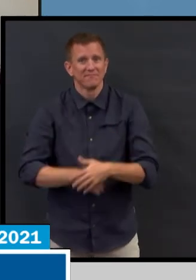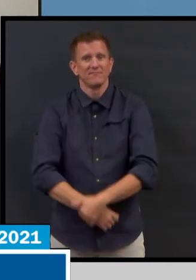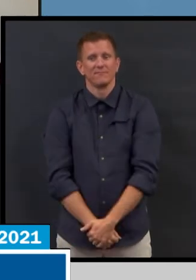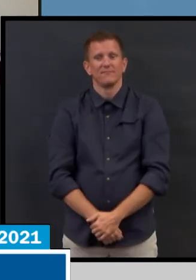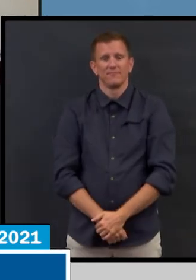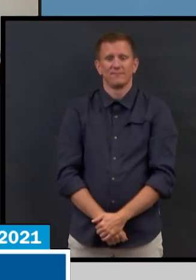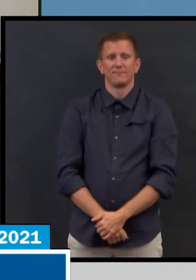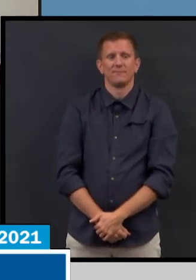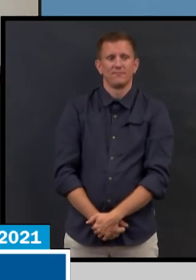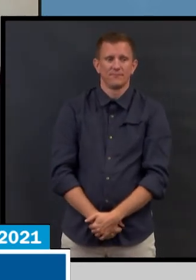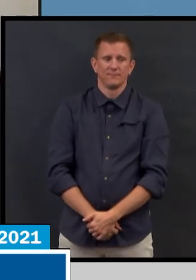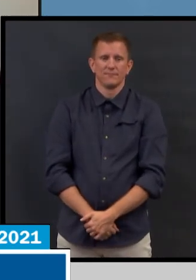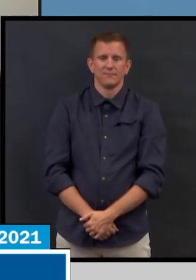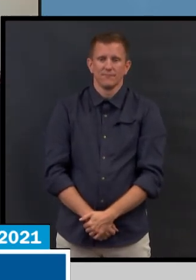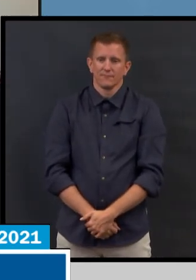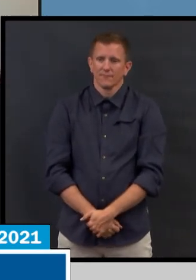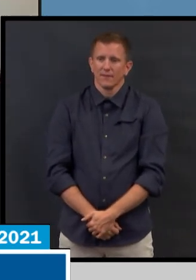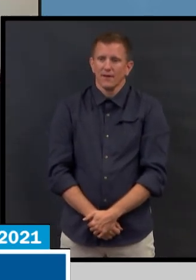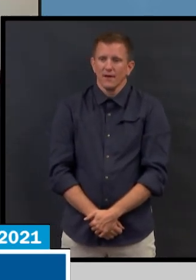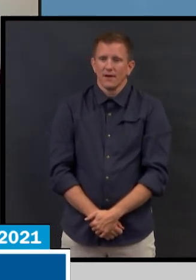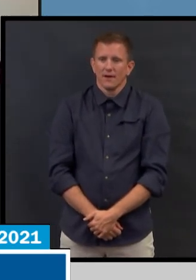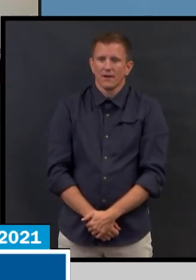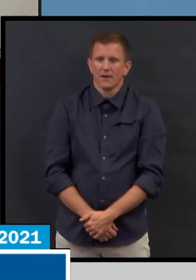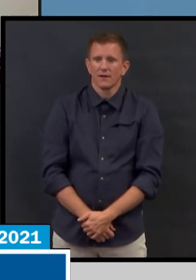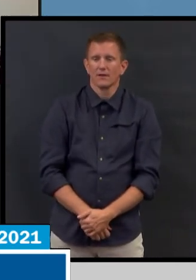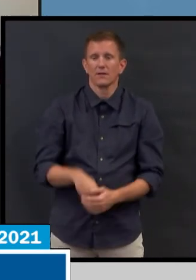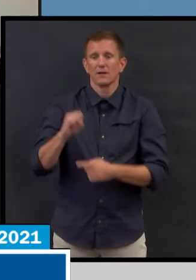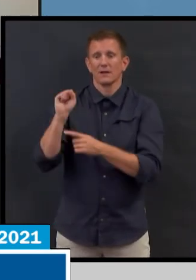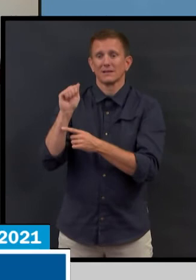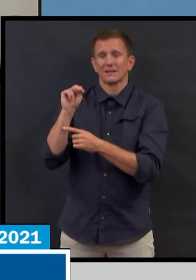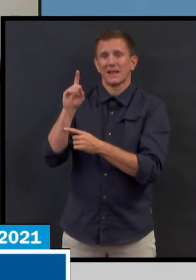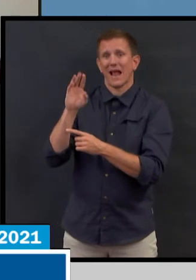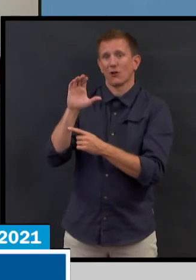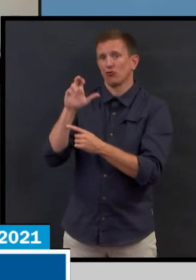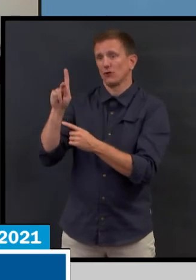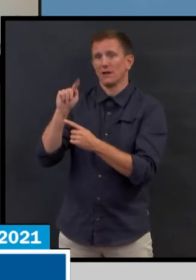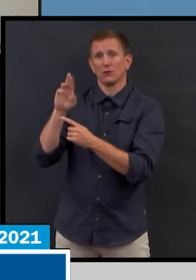the sand creek trail project includes designing and building a concrete and crusher fines trail